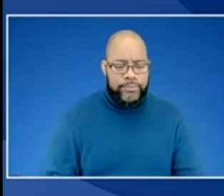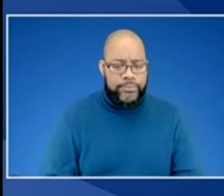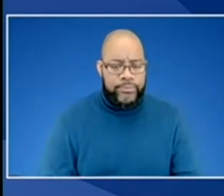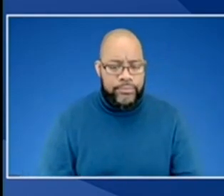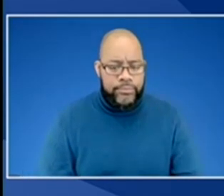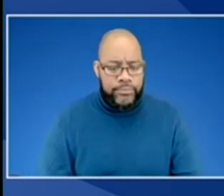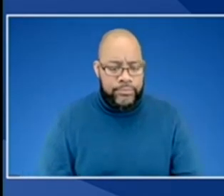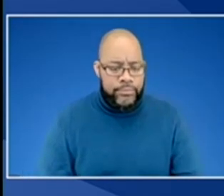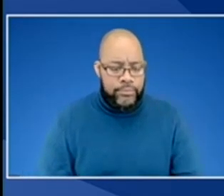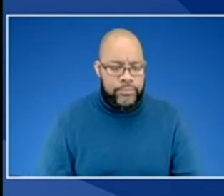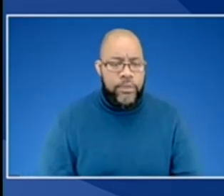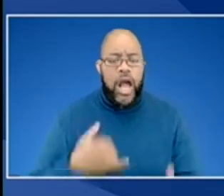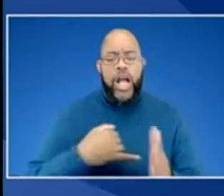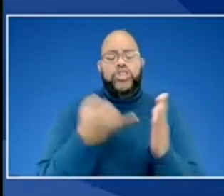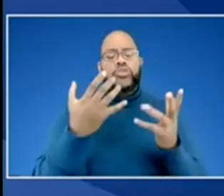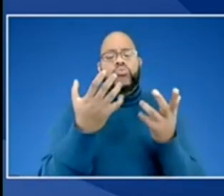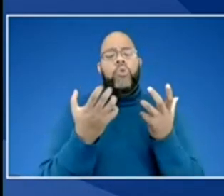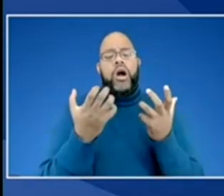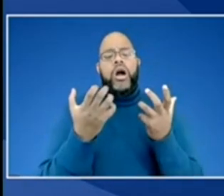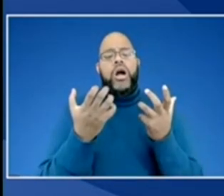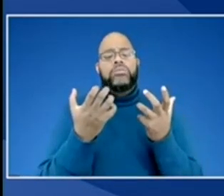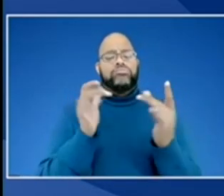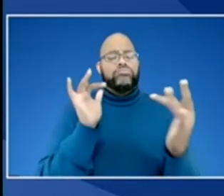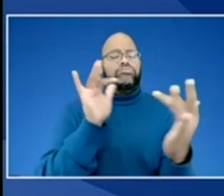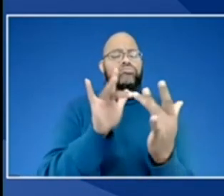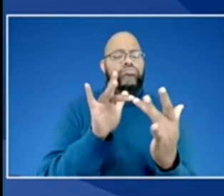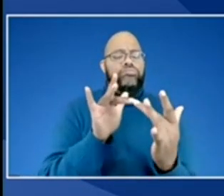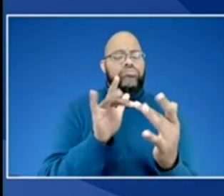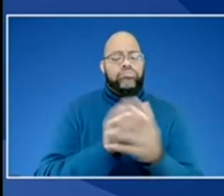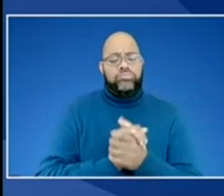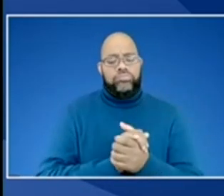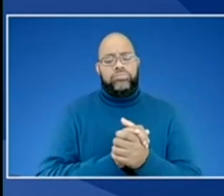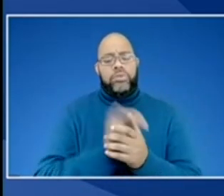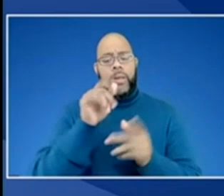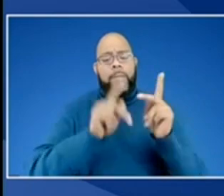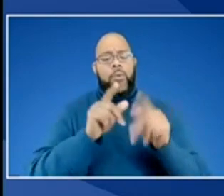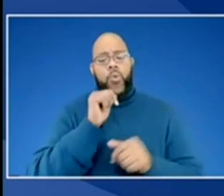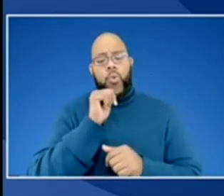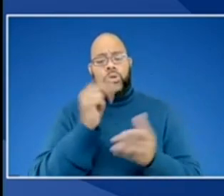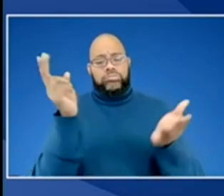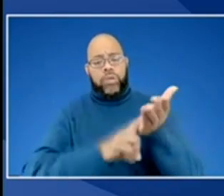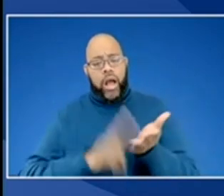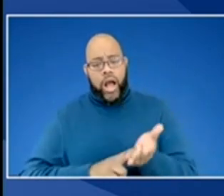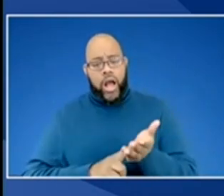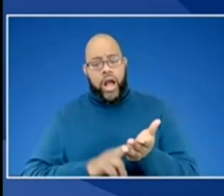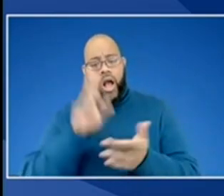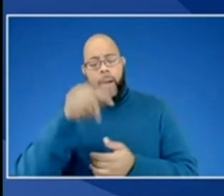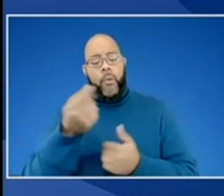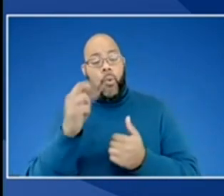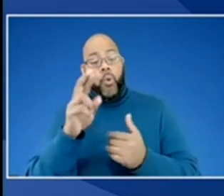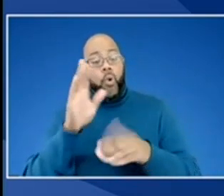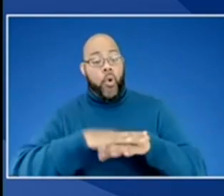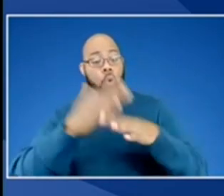I just want to reach out to the people who signed up or are on the waiting list for